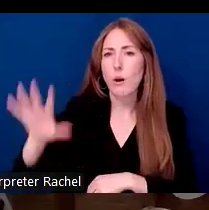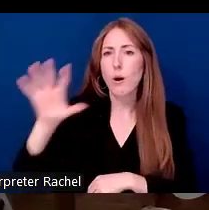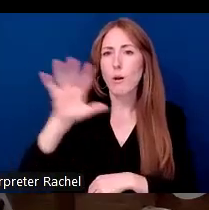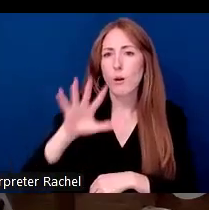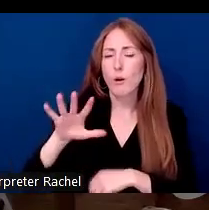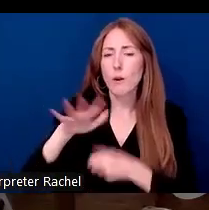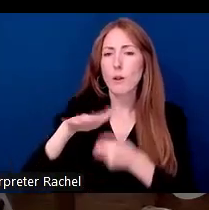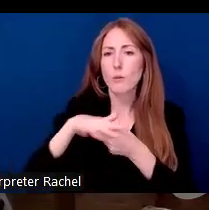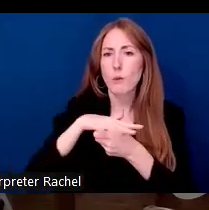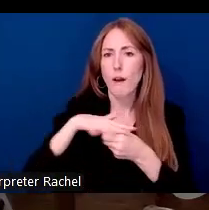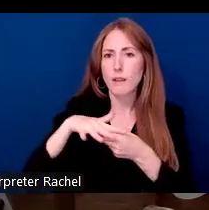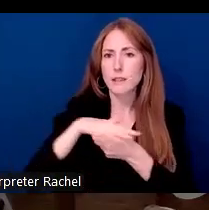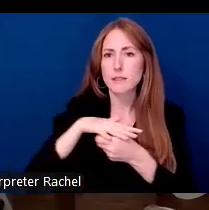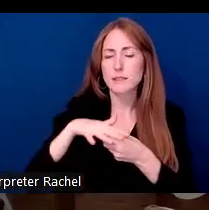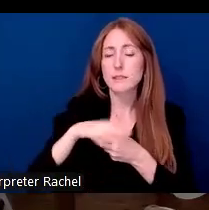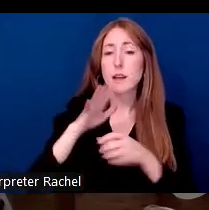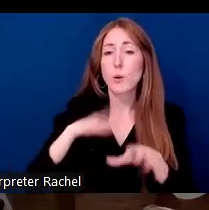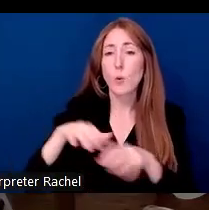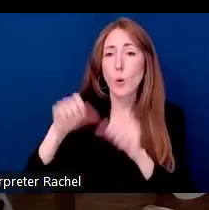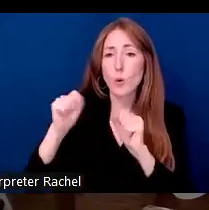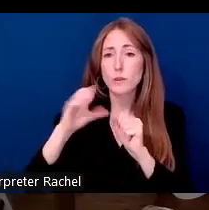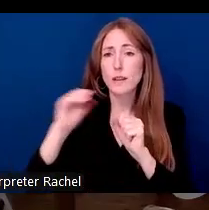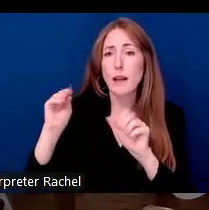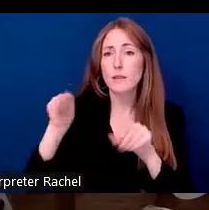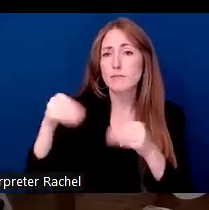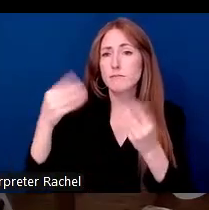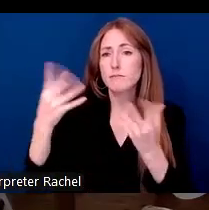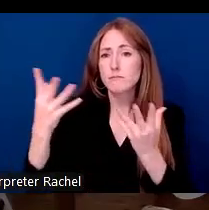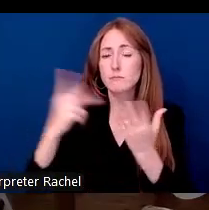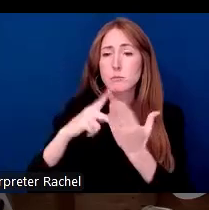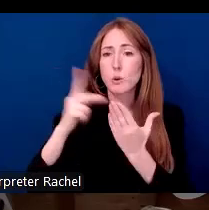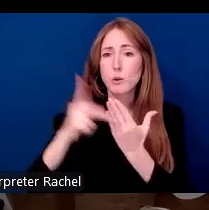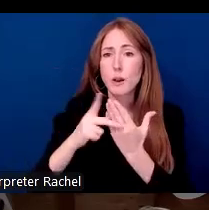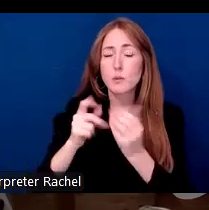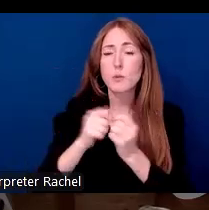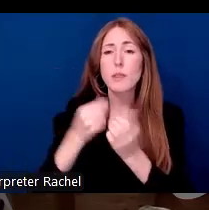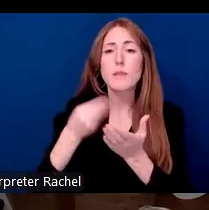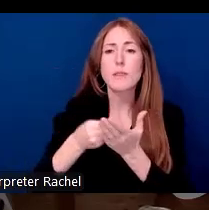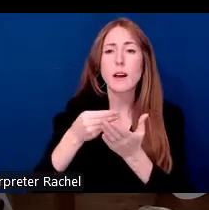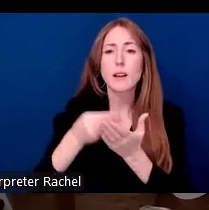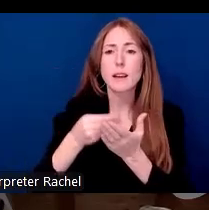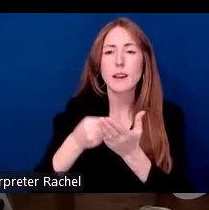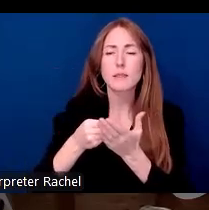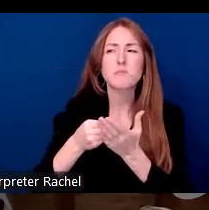these programs with funding primarily from our provincial government. A community council that